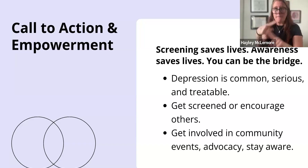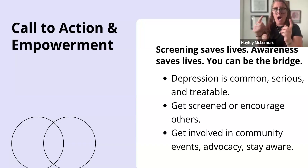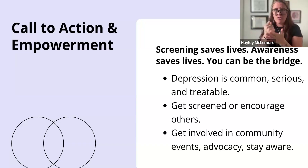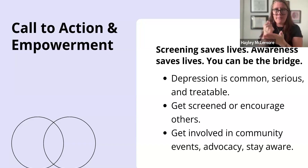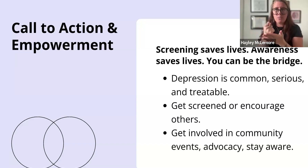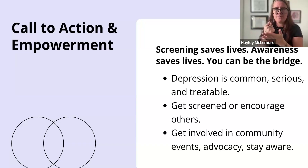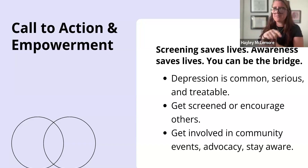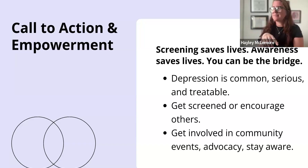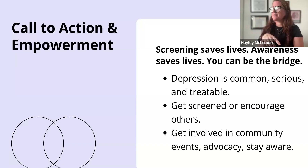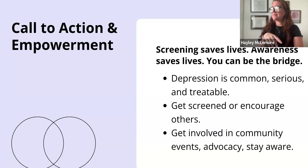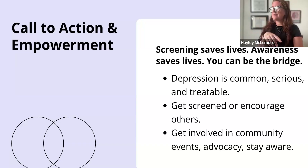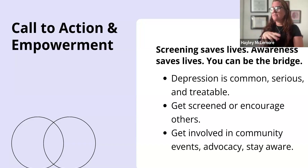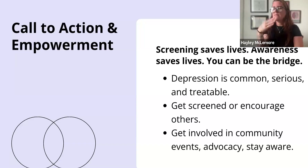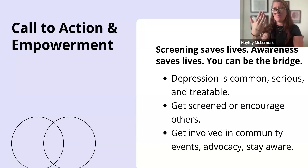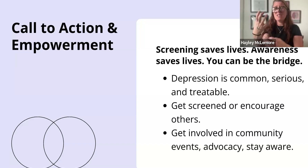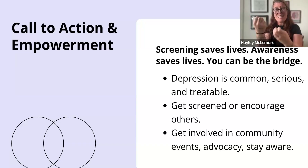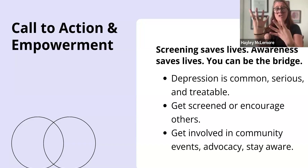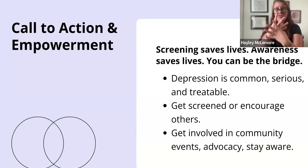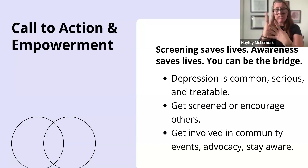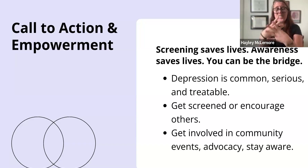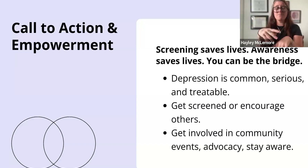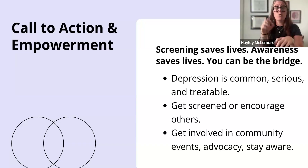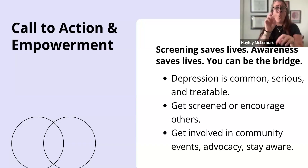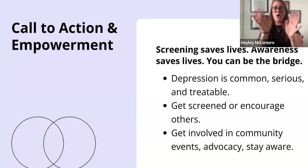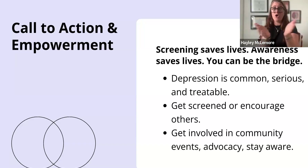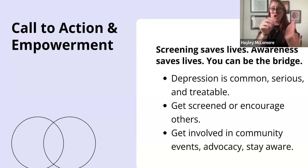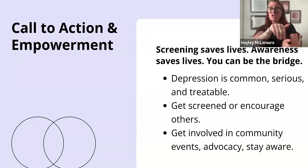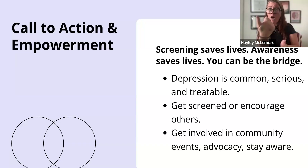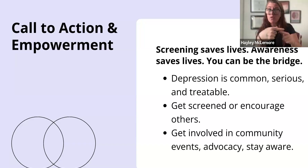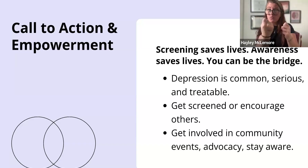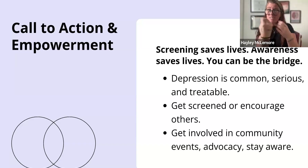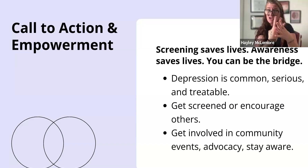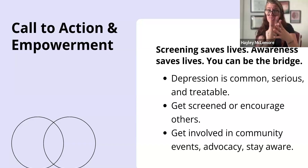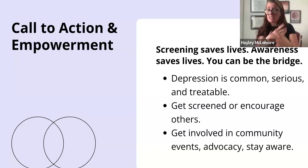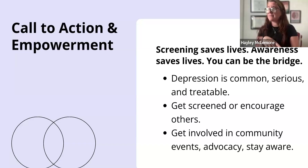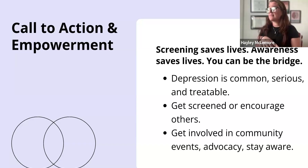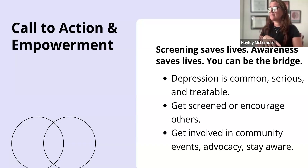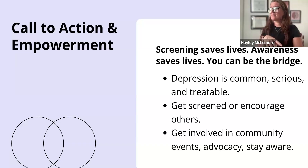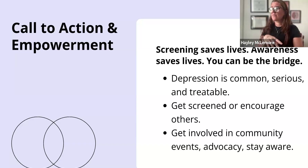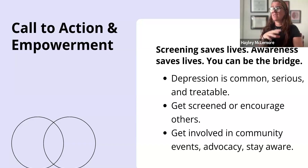This is a serious condition, but it is treatable. As we mentioned, screening,